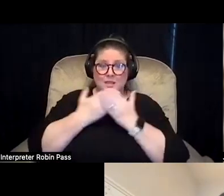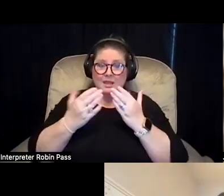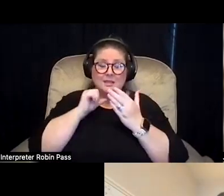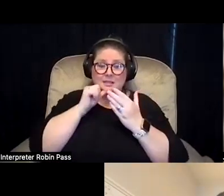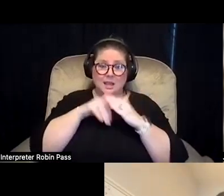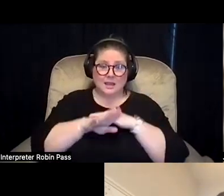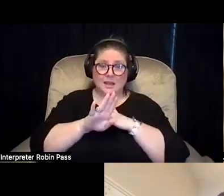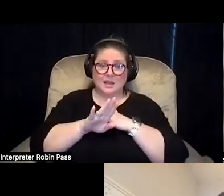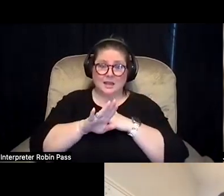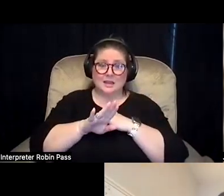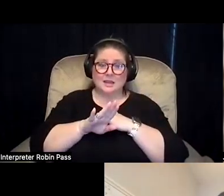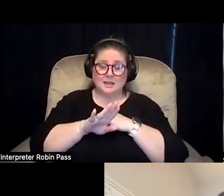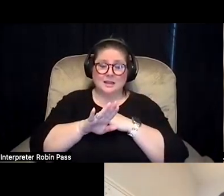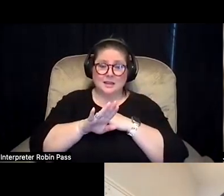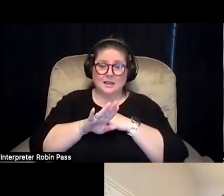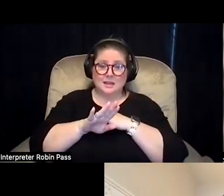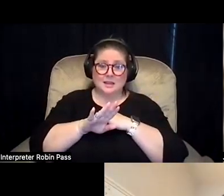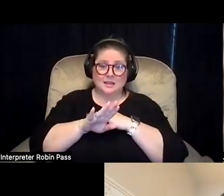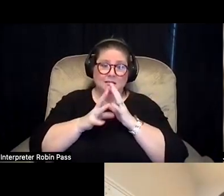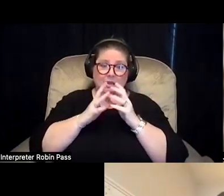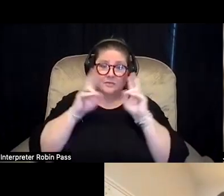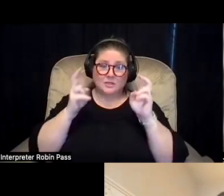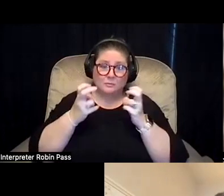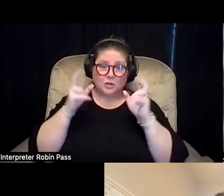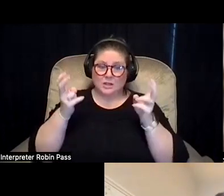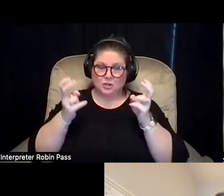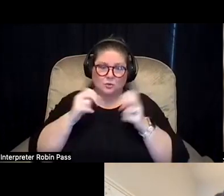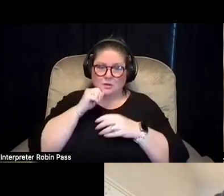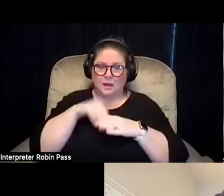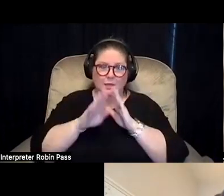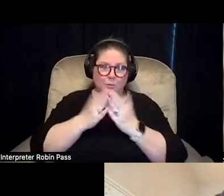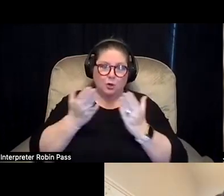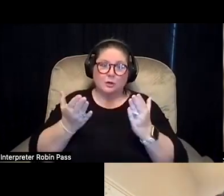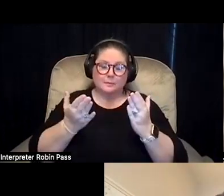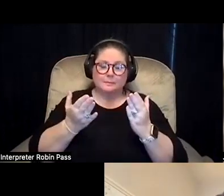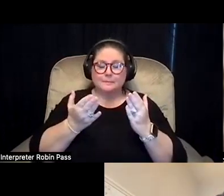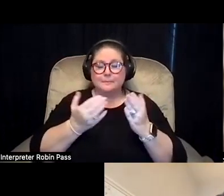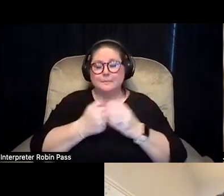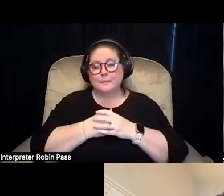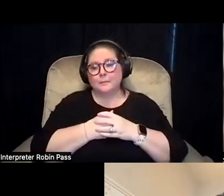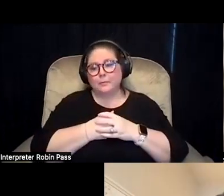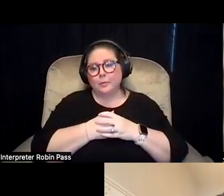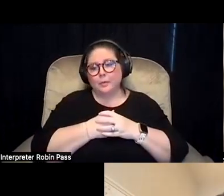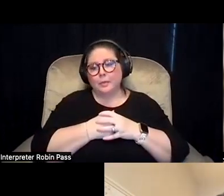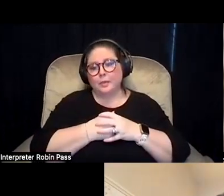a lot of subjects and um issues that aren't in the textbook um teaching this to young